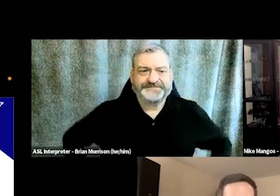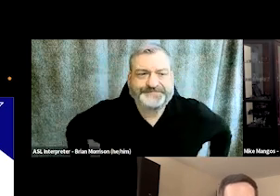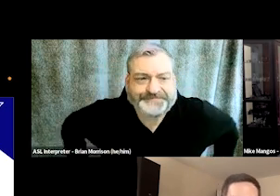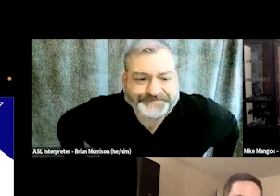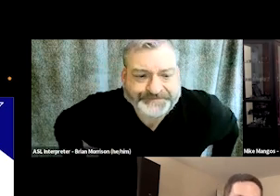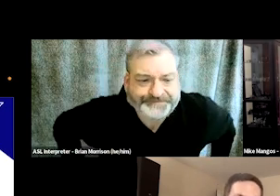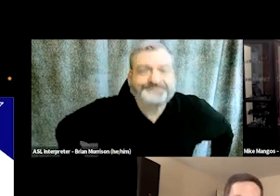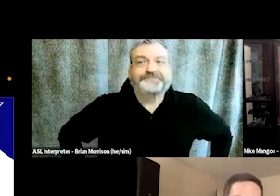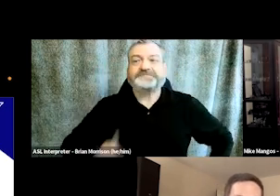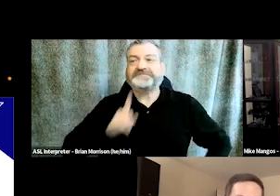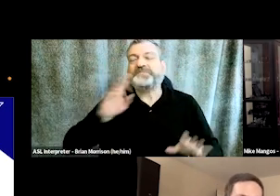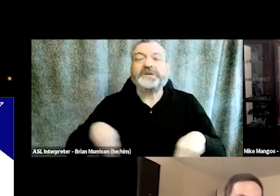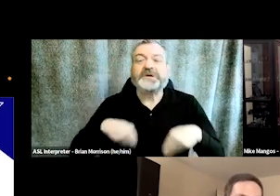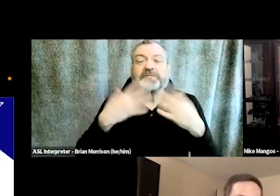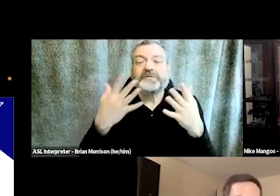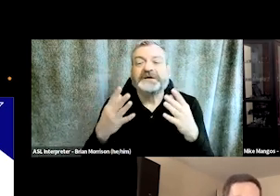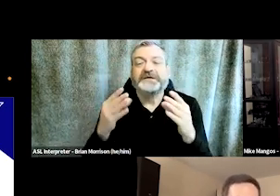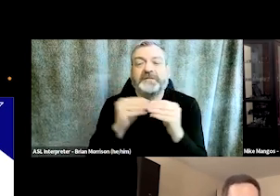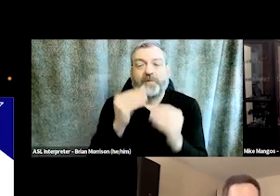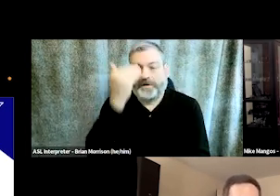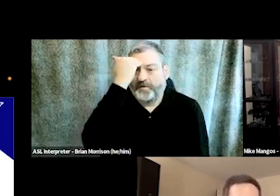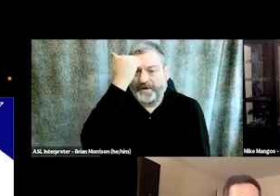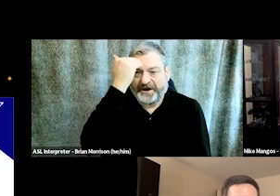to these accessibility features, which we always say